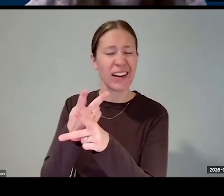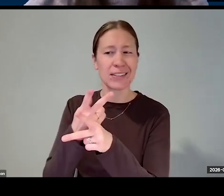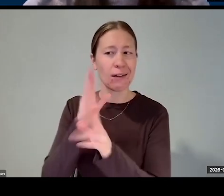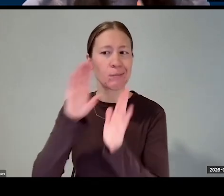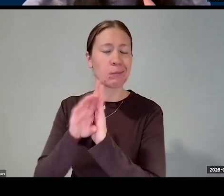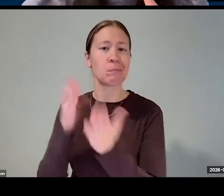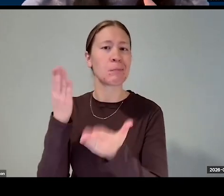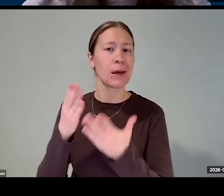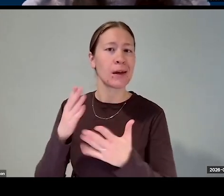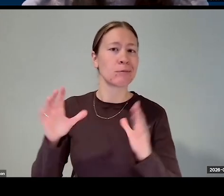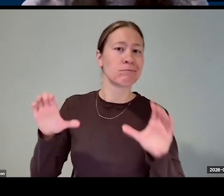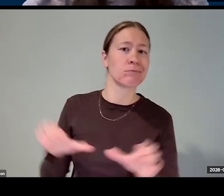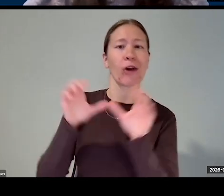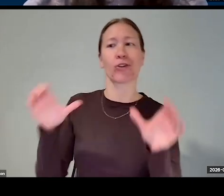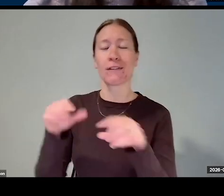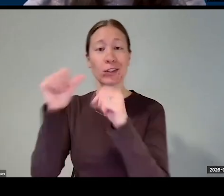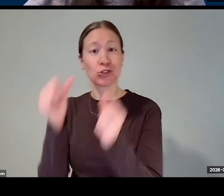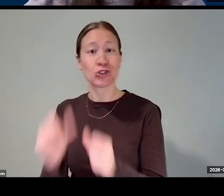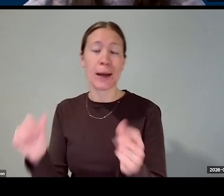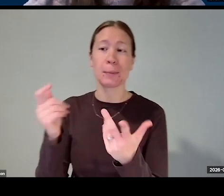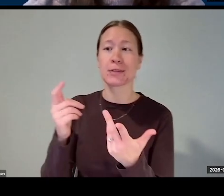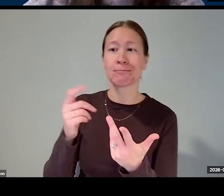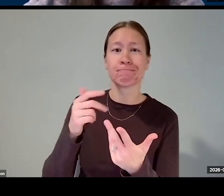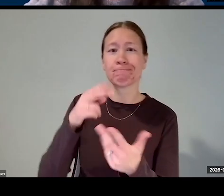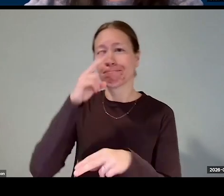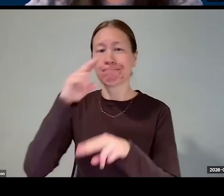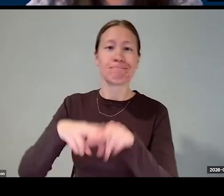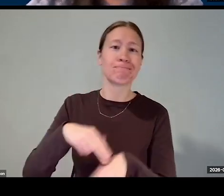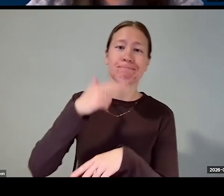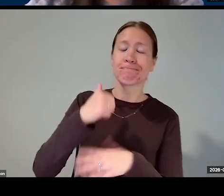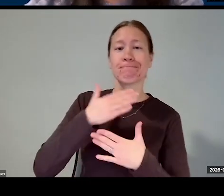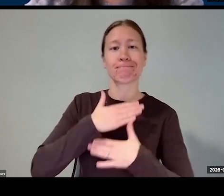that don't really convey any useful information to the audience.